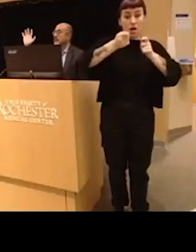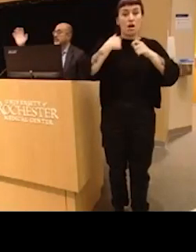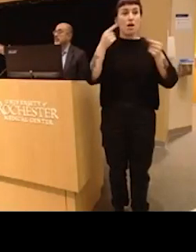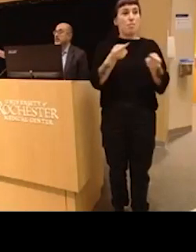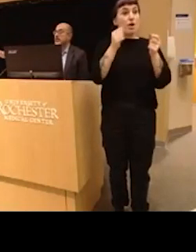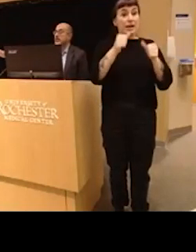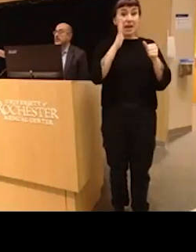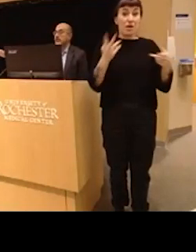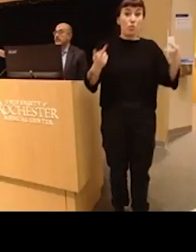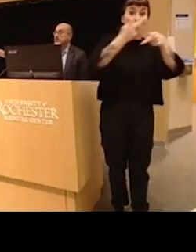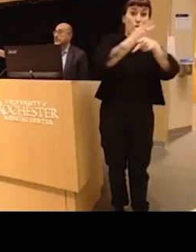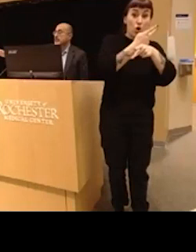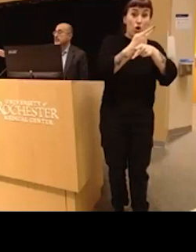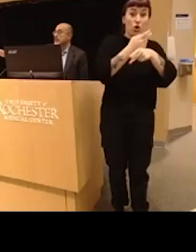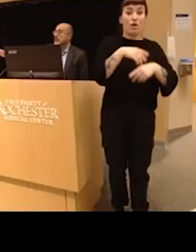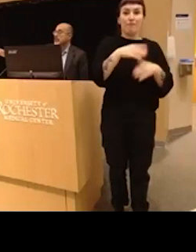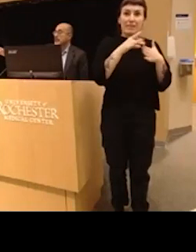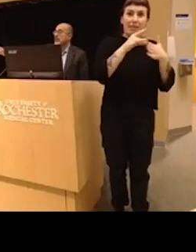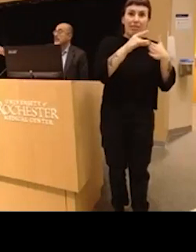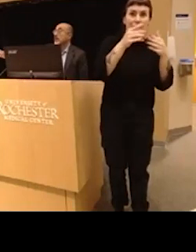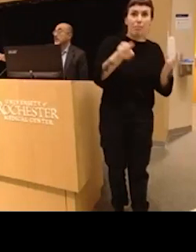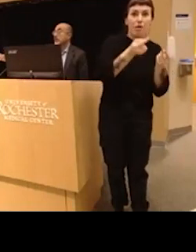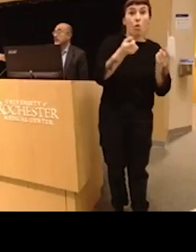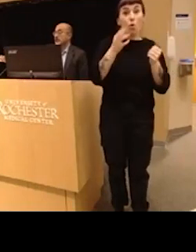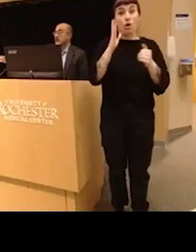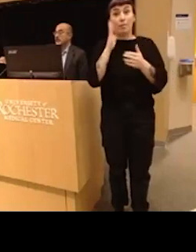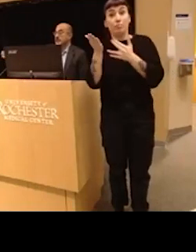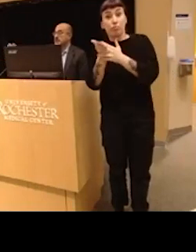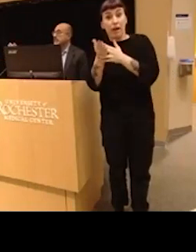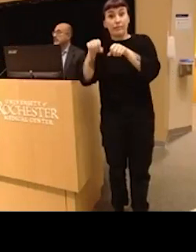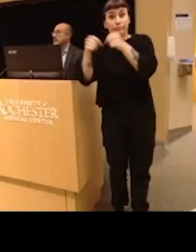an accelerator and that's called facilitation it can act like a brake you know which is descending